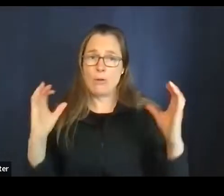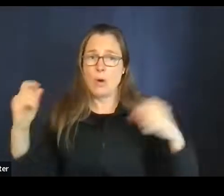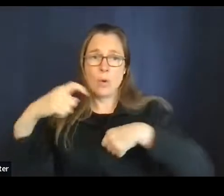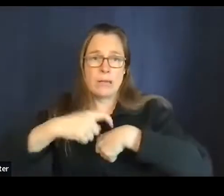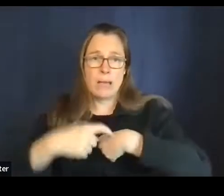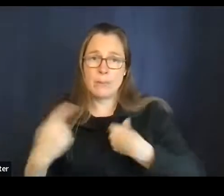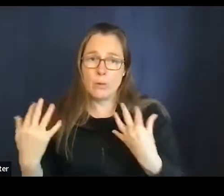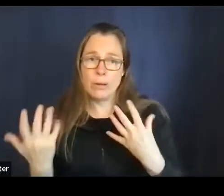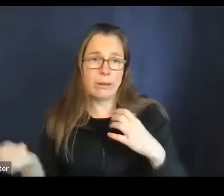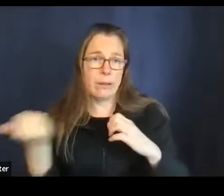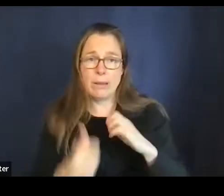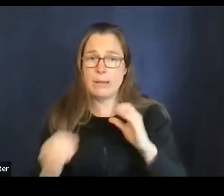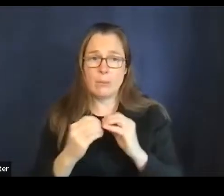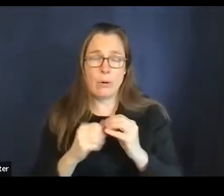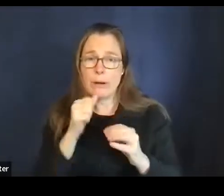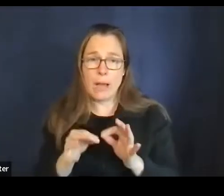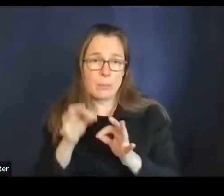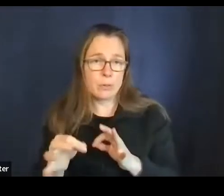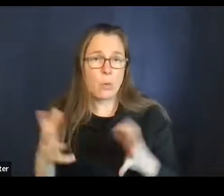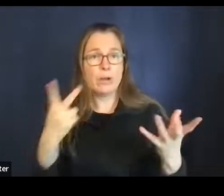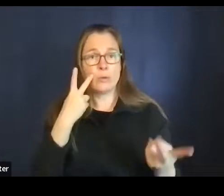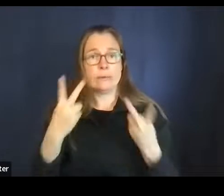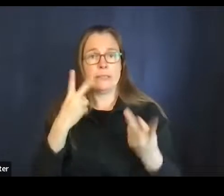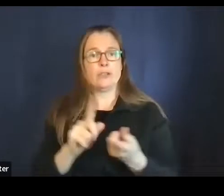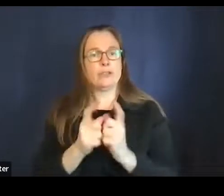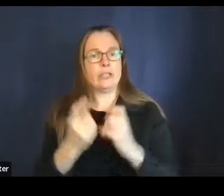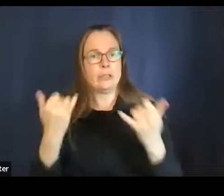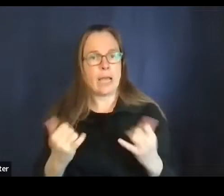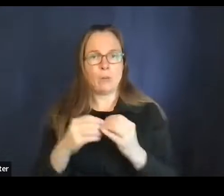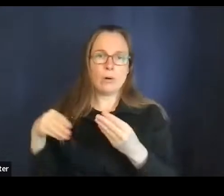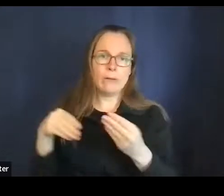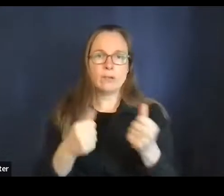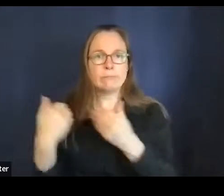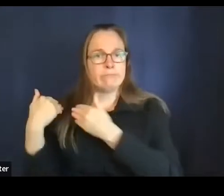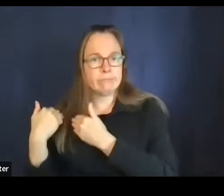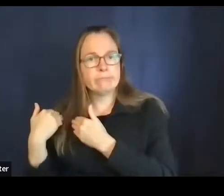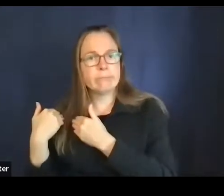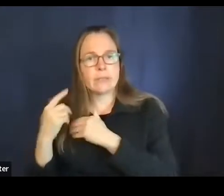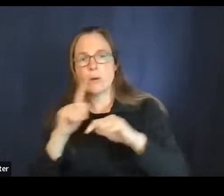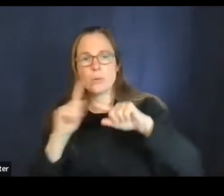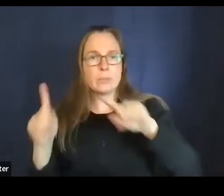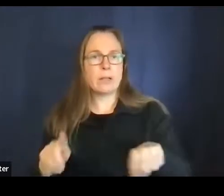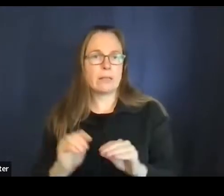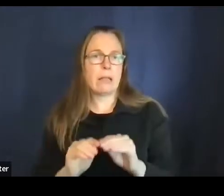They urgently want to see change. They want a more efficient, accountable, responsive and transparent city government.